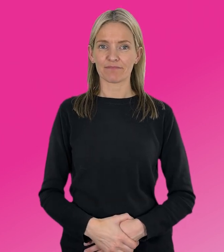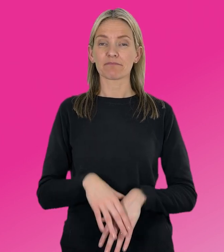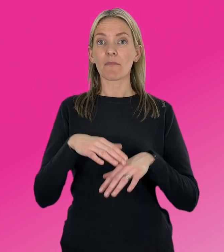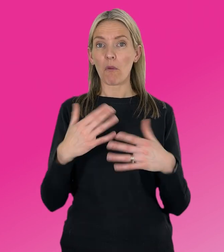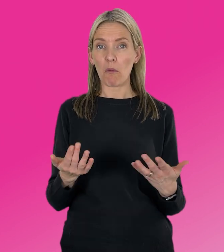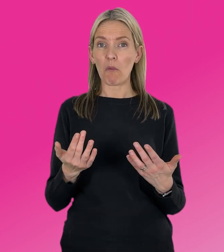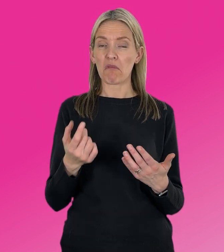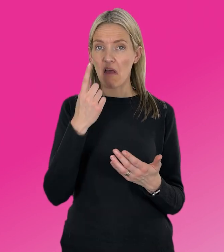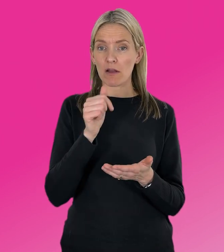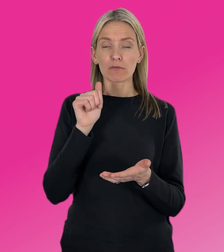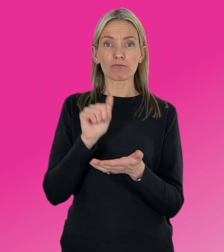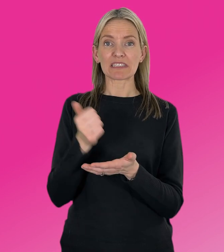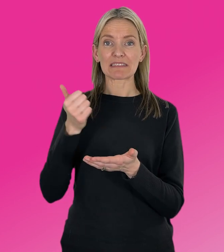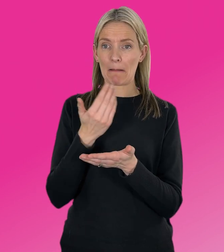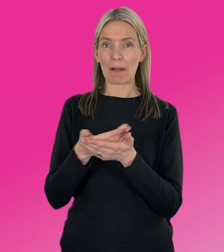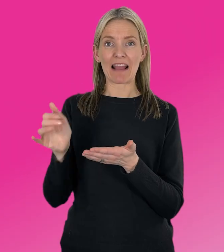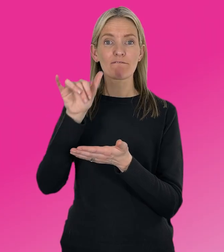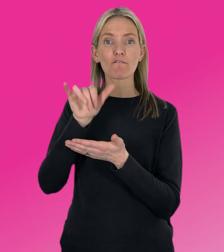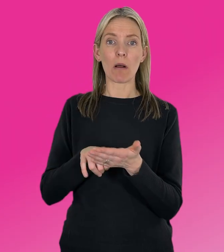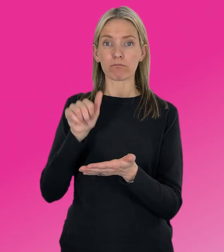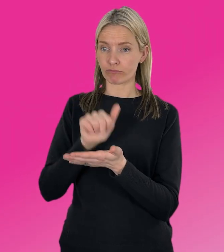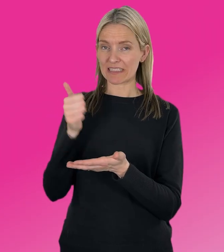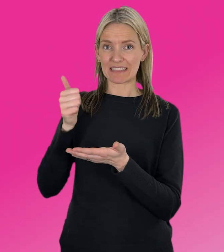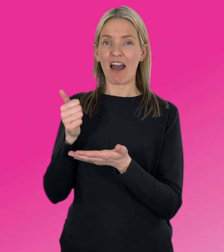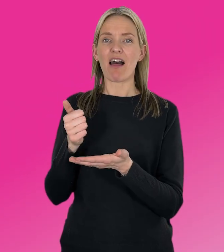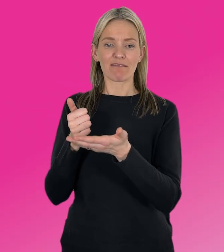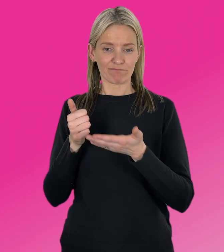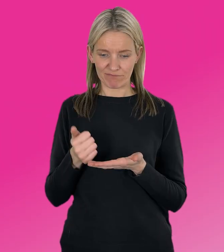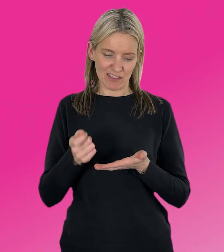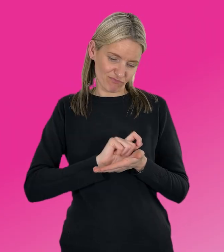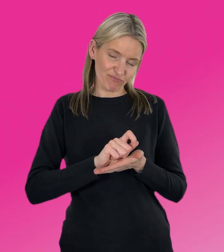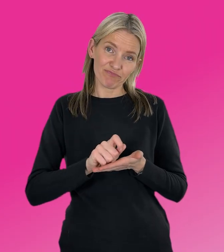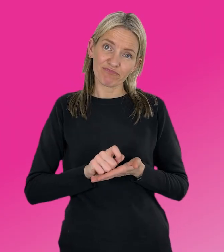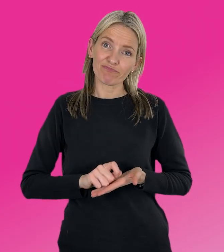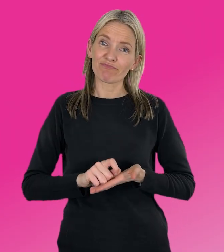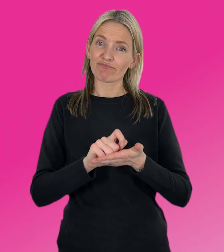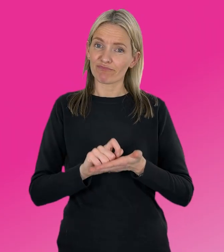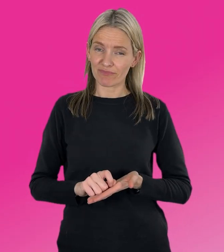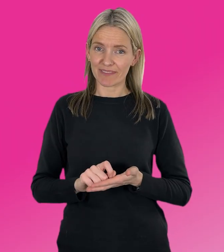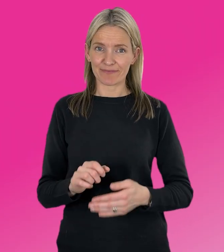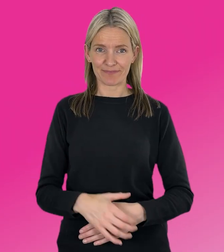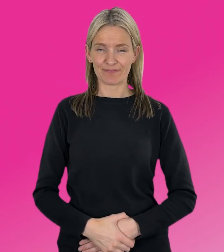Or you can print a blank form and fill it in with a pen.